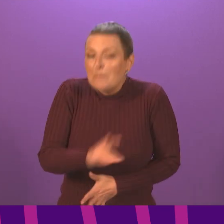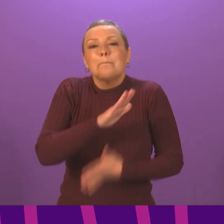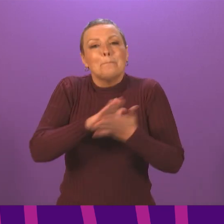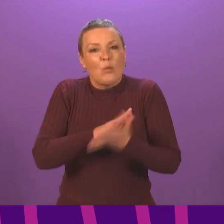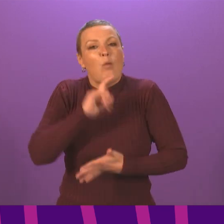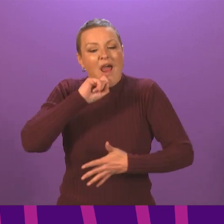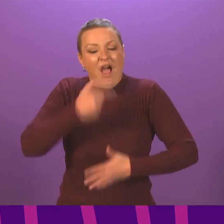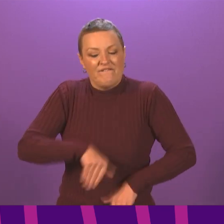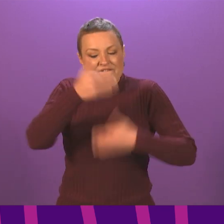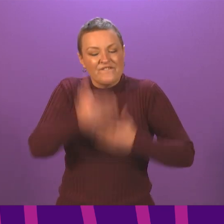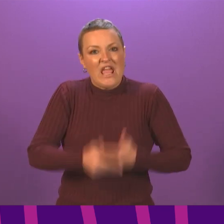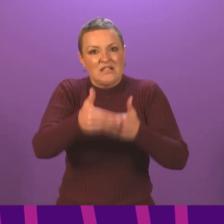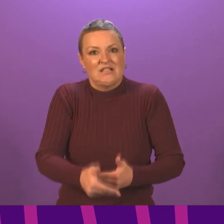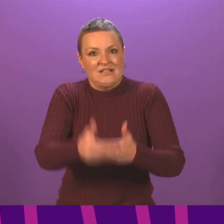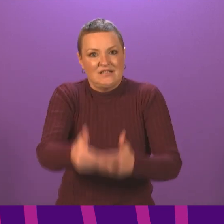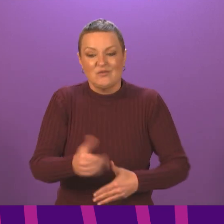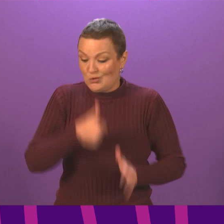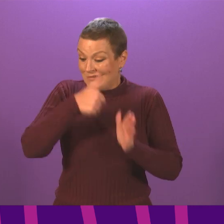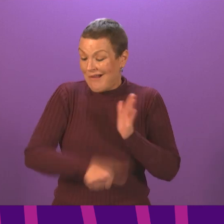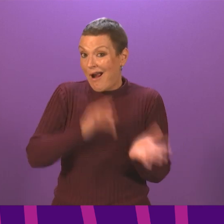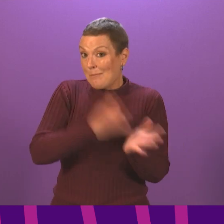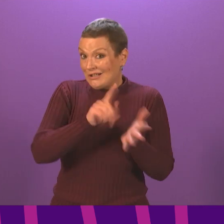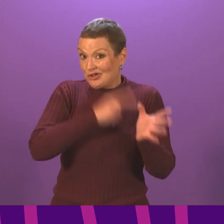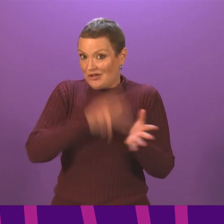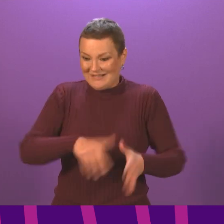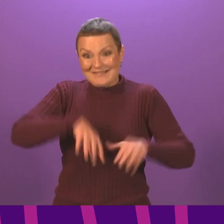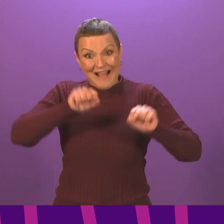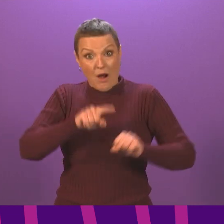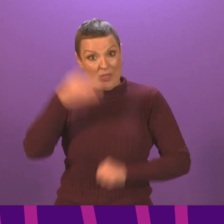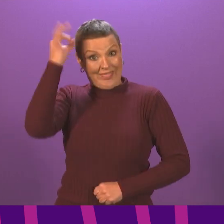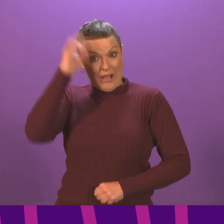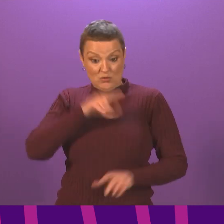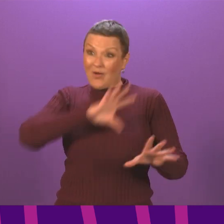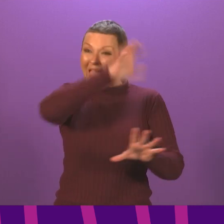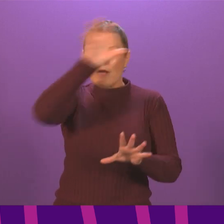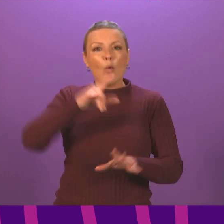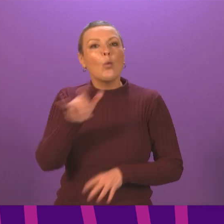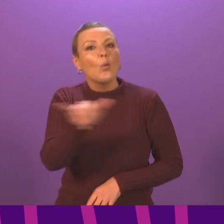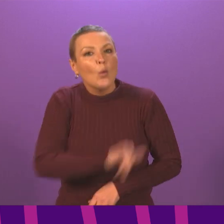for care-at-home staff also from mid-January, starting in the local authority areas that